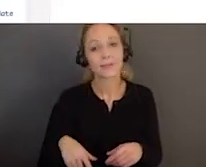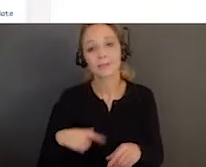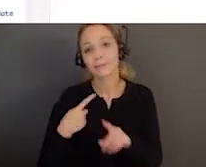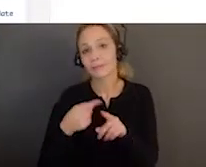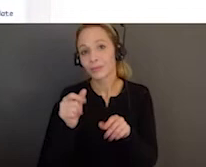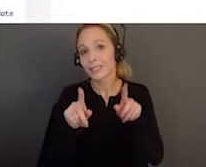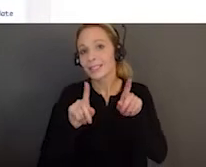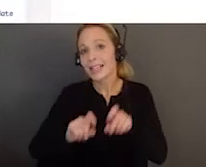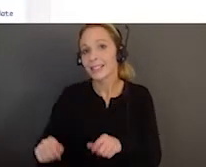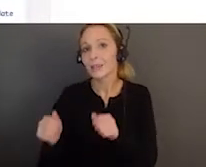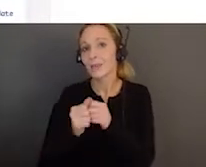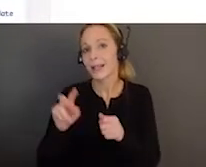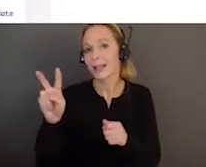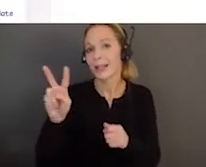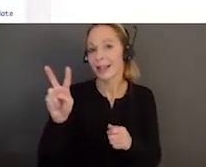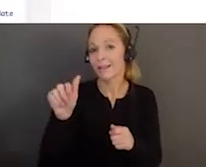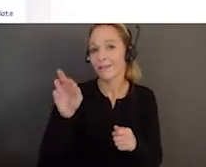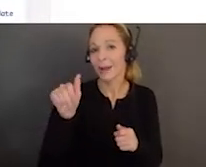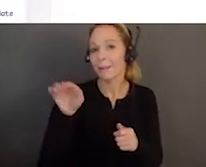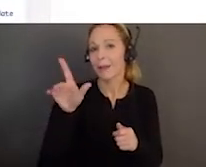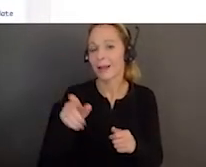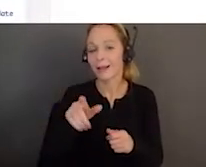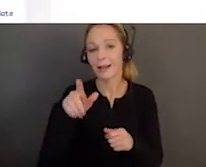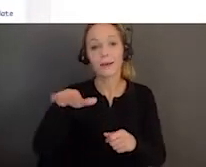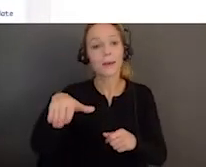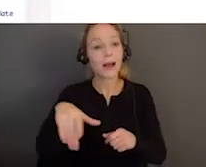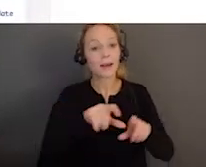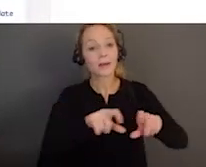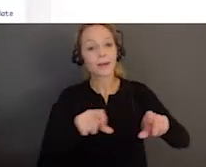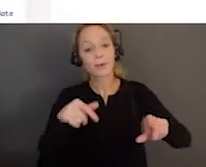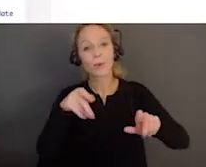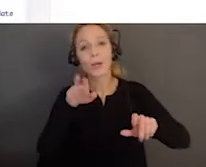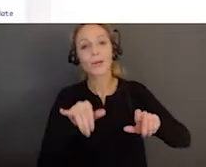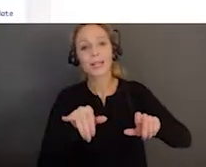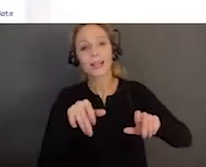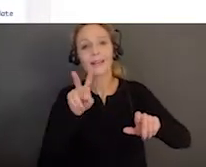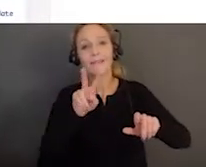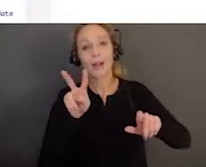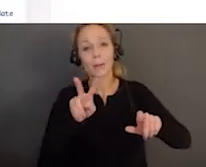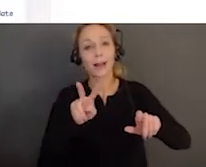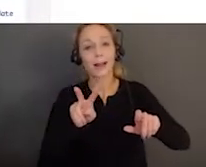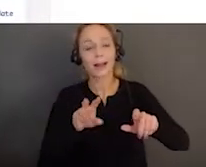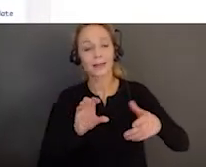ALSO TEST THIS WITH VARIABLES. ON THE BOTTOM HERE, YOU CAN SEE THIS QUERY VARIABLE SECTION.